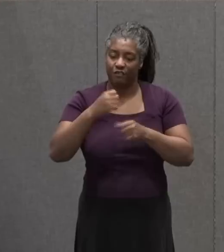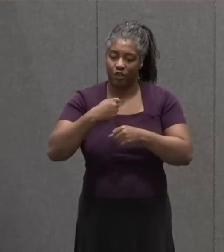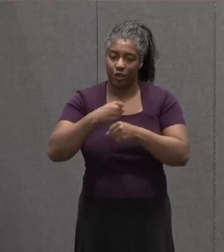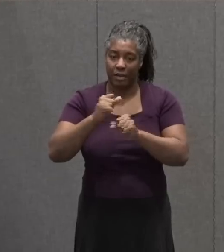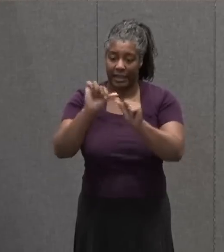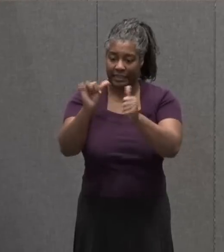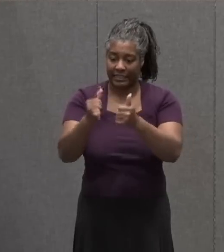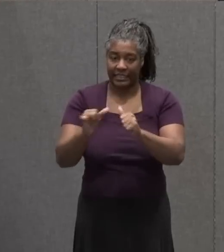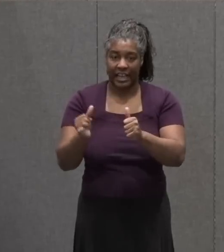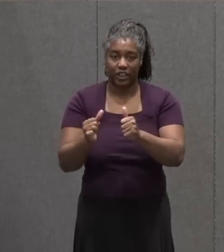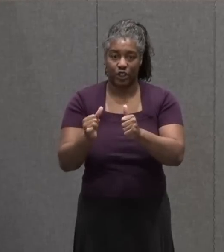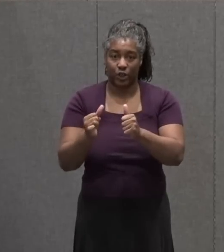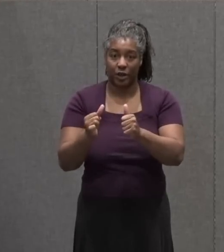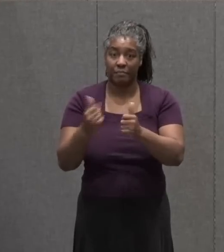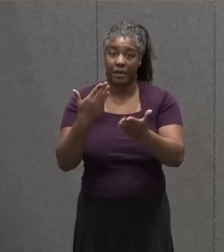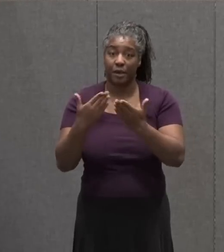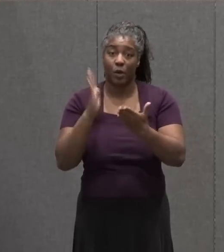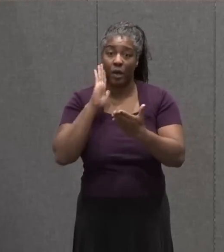I might do something like this.